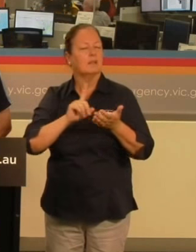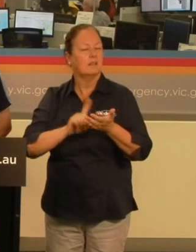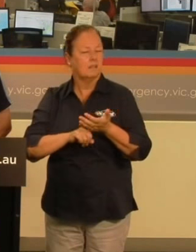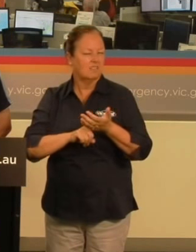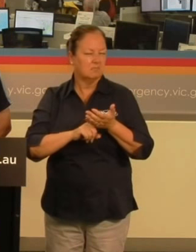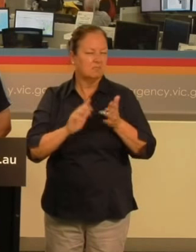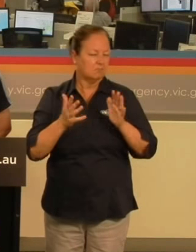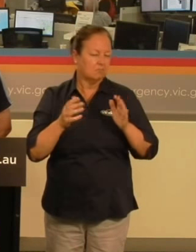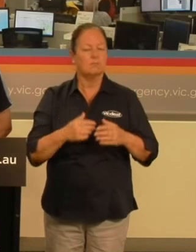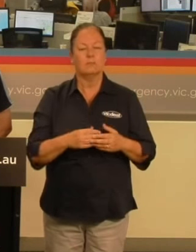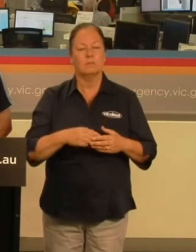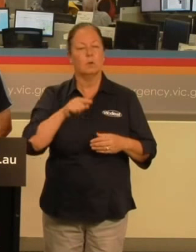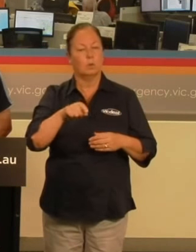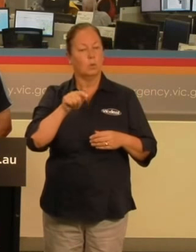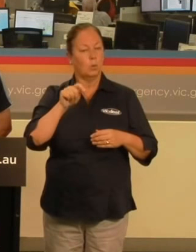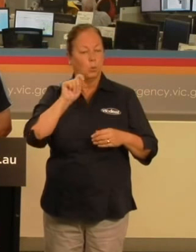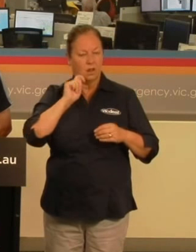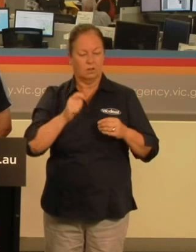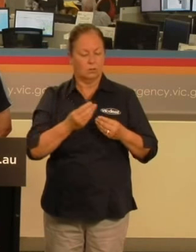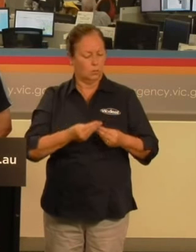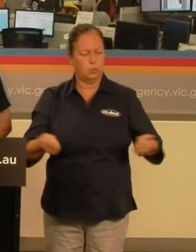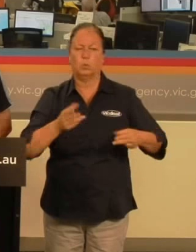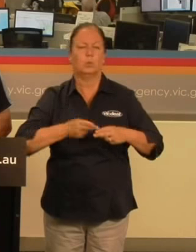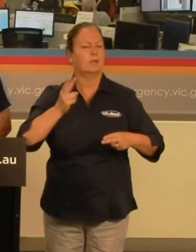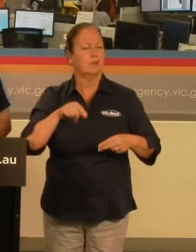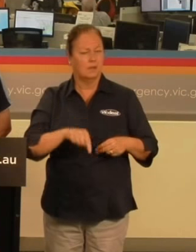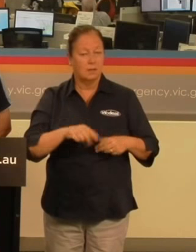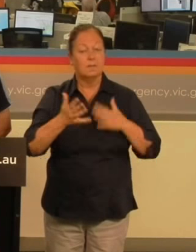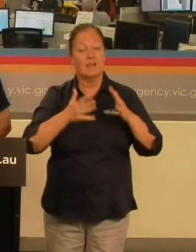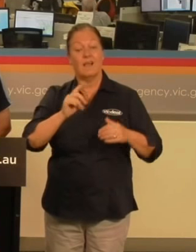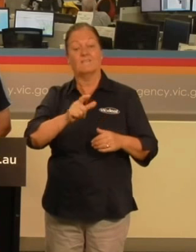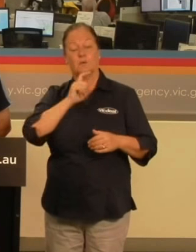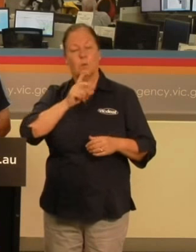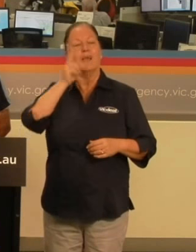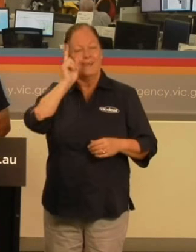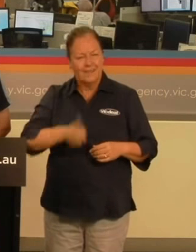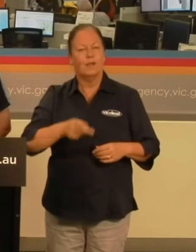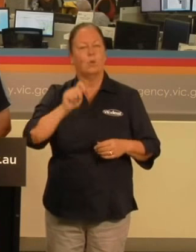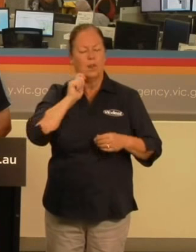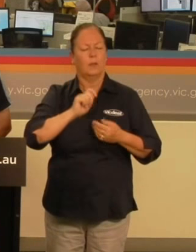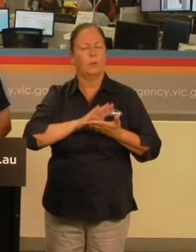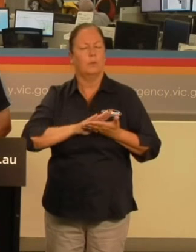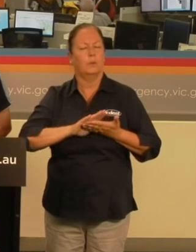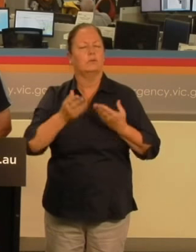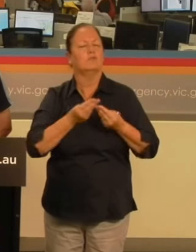rain does dry out very quickly so by the time we get to the afternoon we're back to dry conditions across Victoria and there's really not much in the way